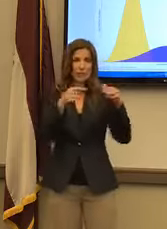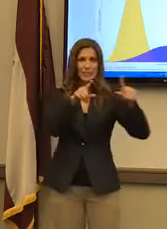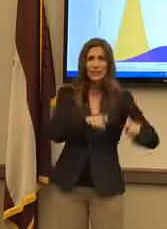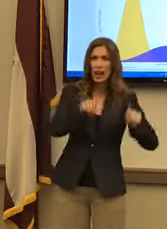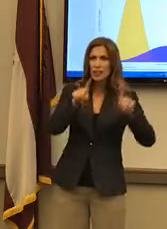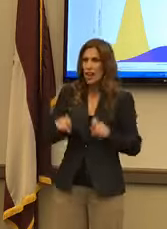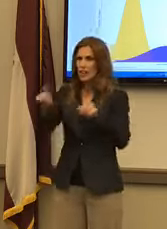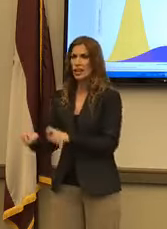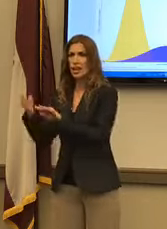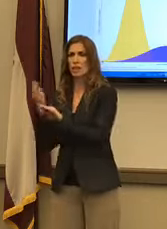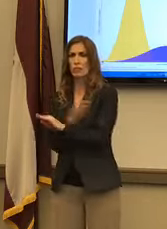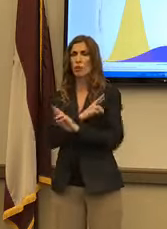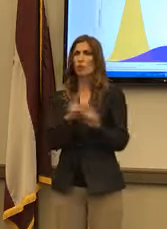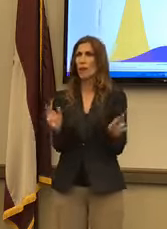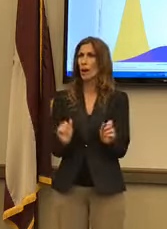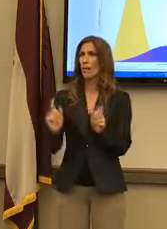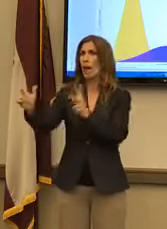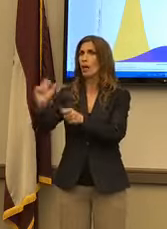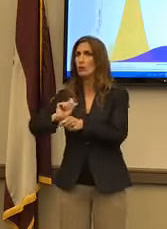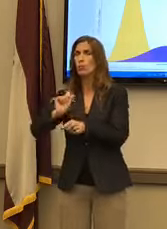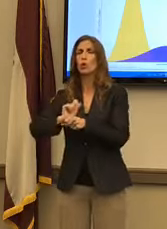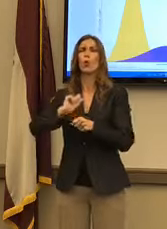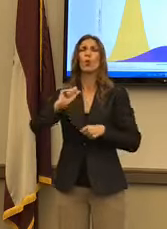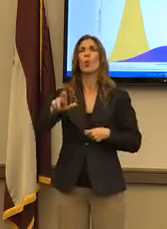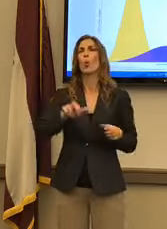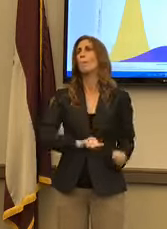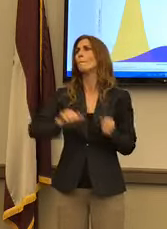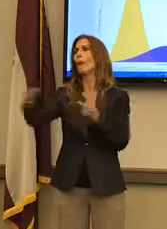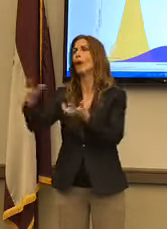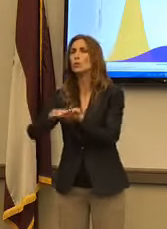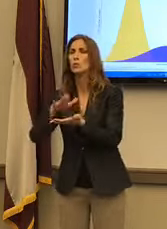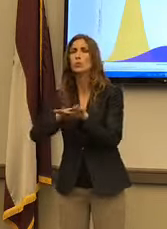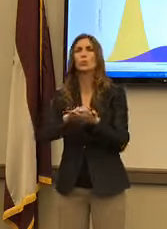before they're ready to go back to work or go back to school or go to camp you